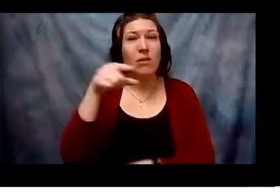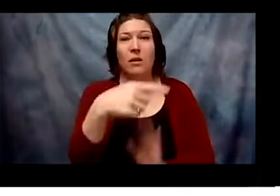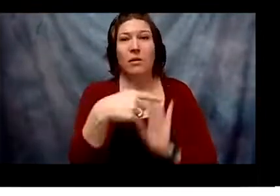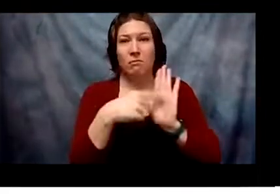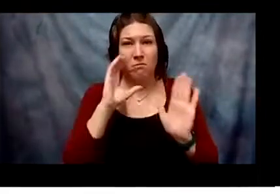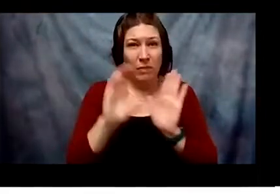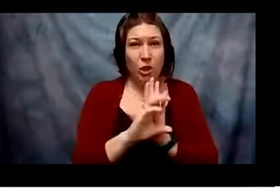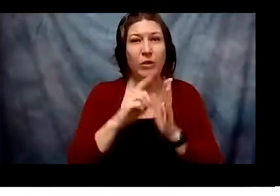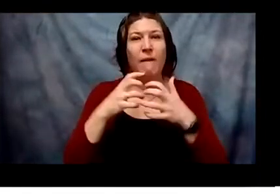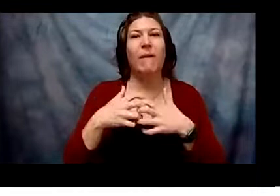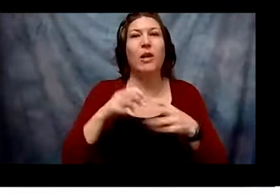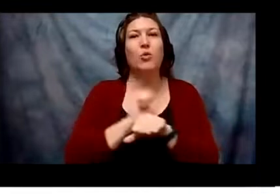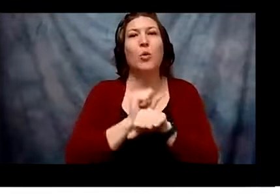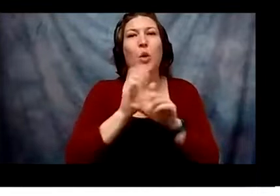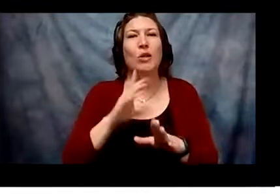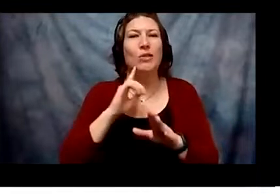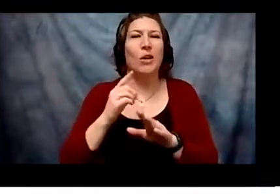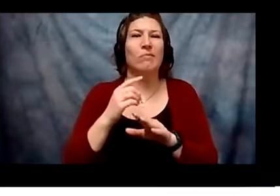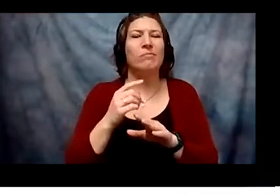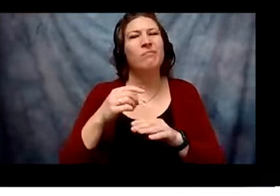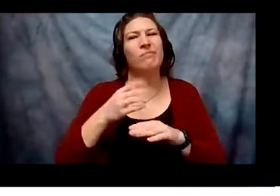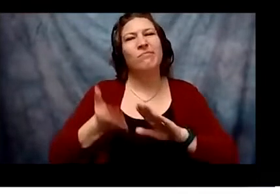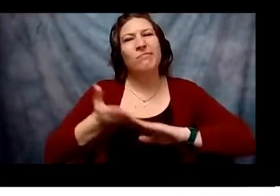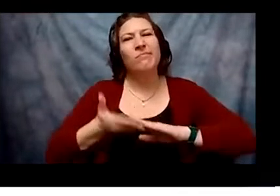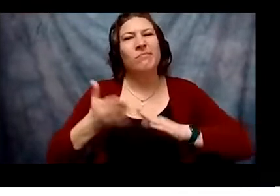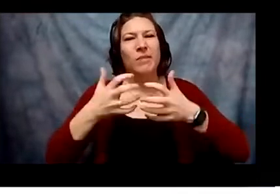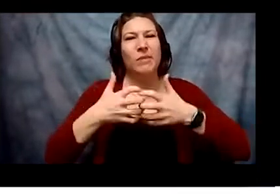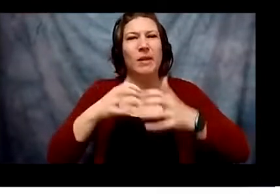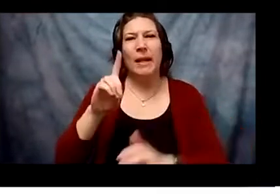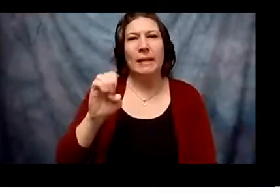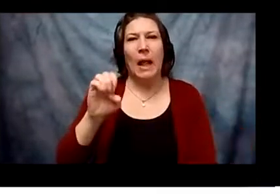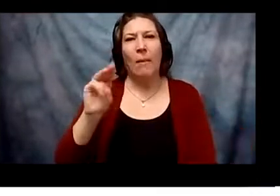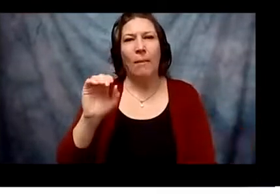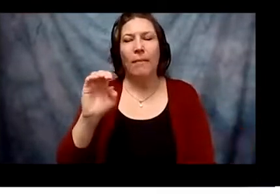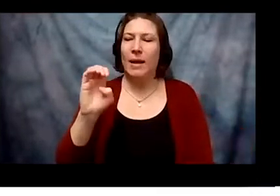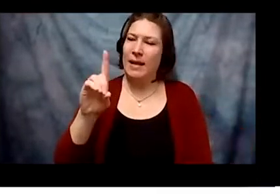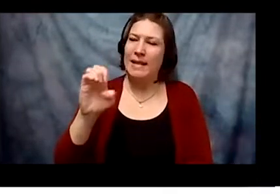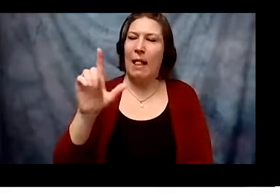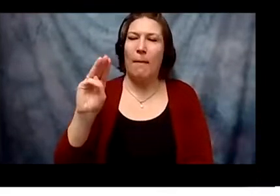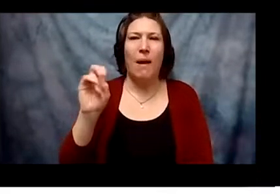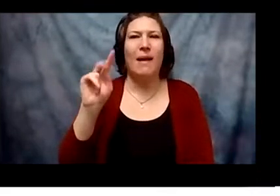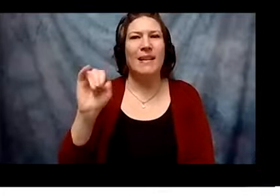preparing teachers for canning at a Del Monte canning factory in the early 1940s.